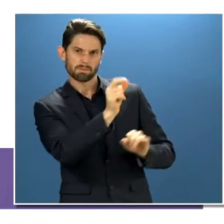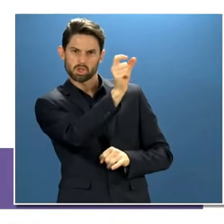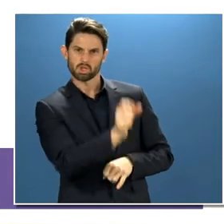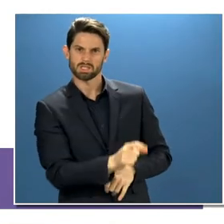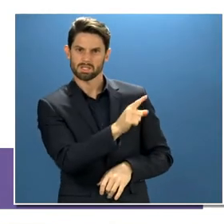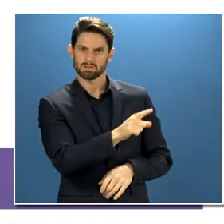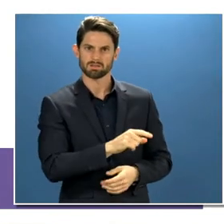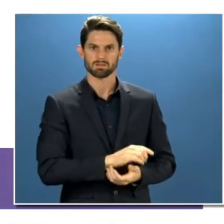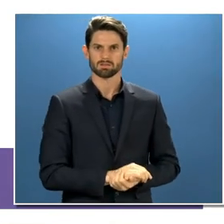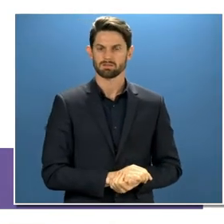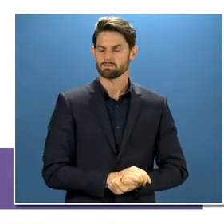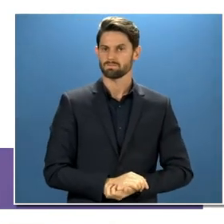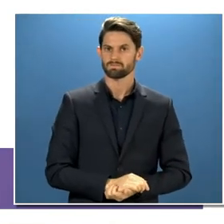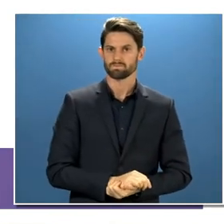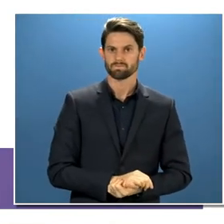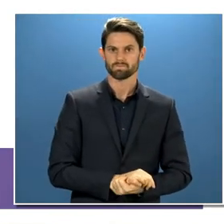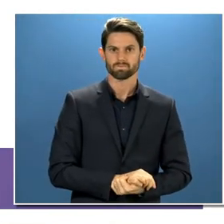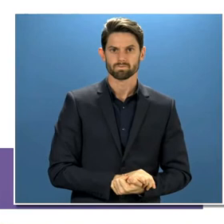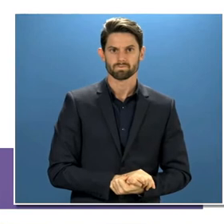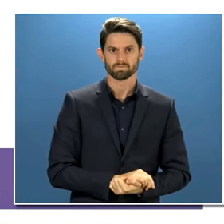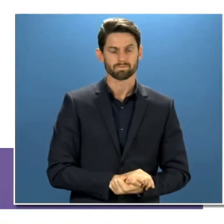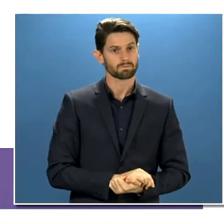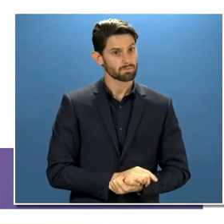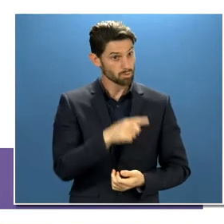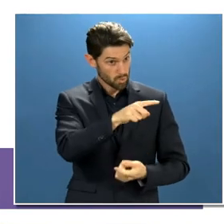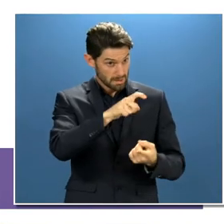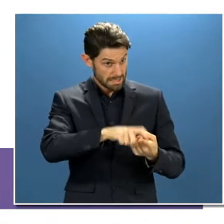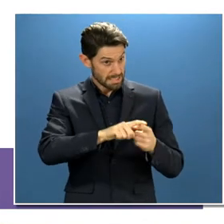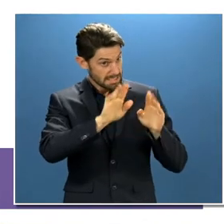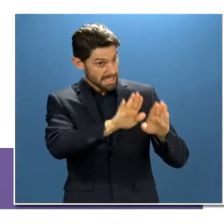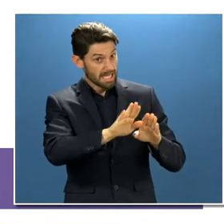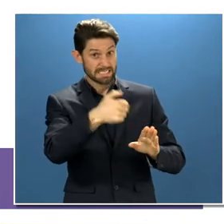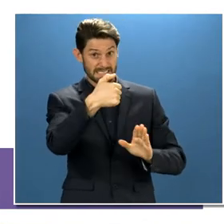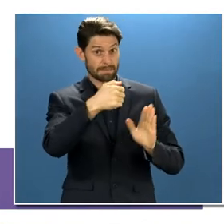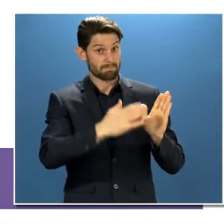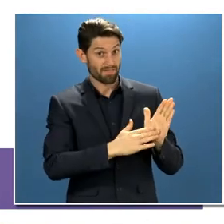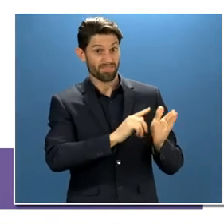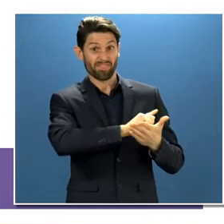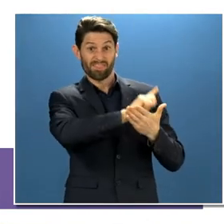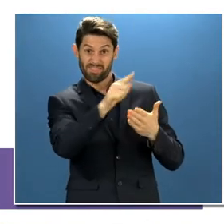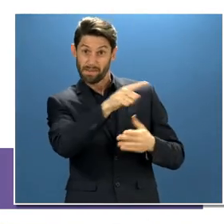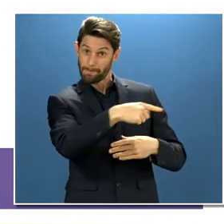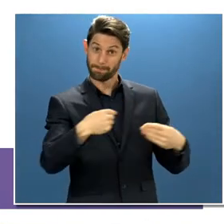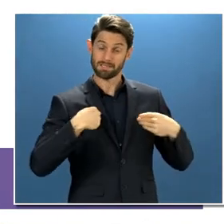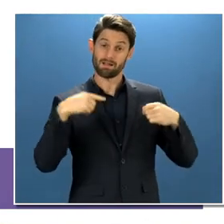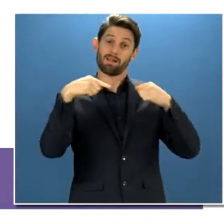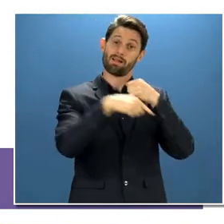So, yeah, you are stuck at this job for 6 months and then that shop closed --- Yes. and you lost your job again.